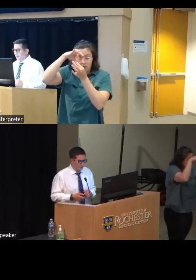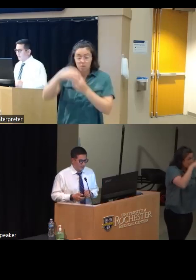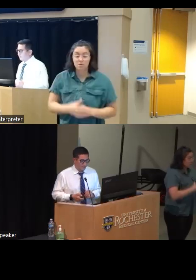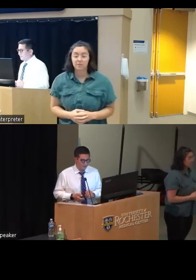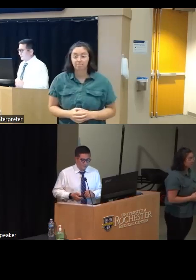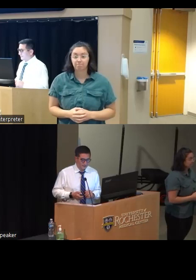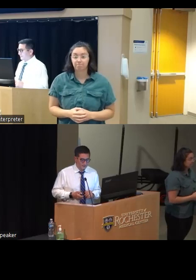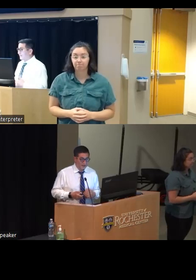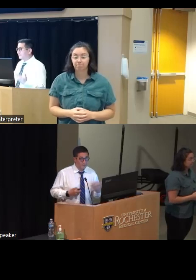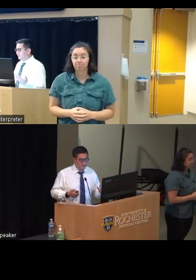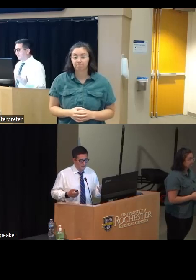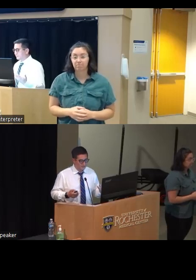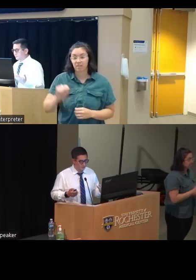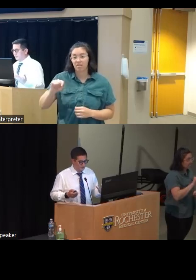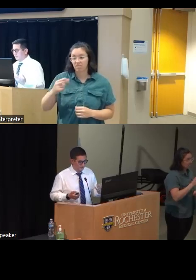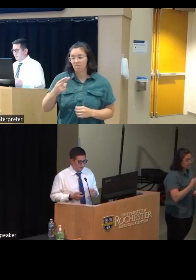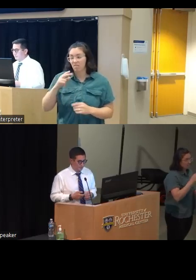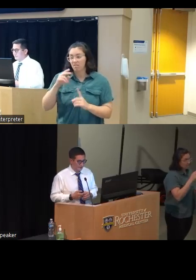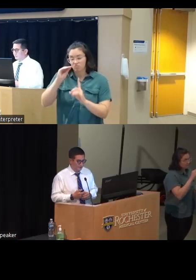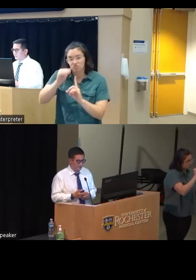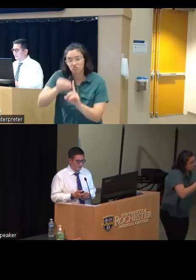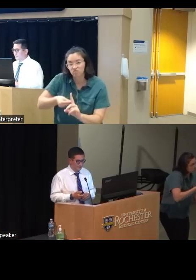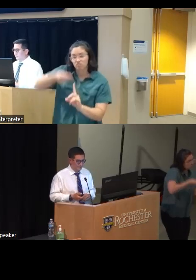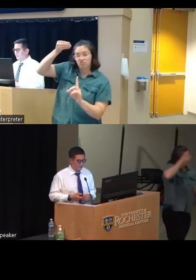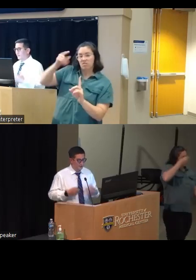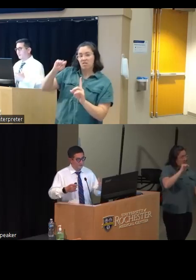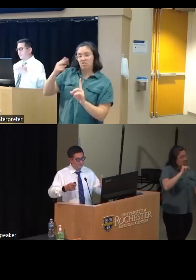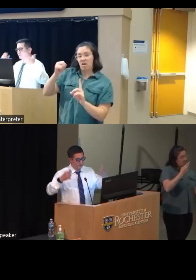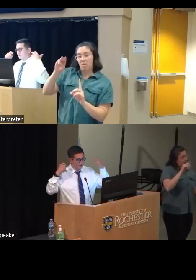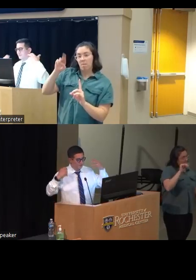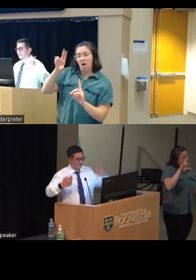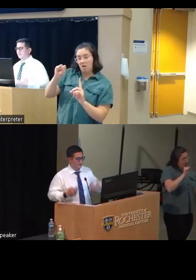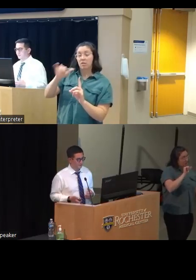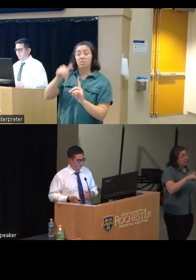of the thalamus which is a major relay Center and then that information gets passed to the